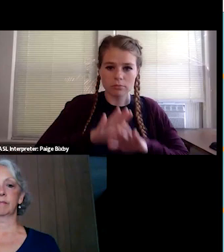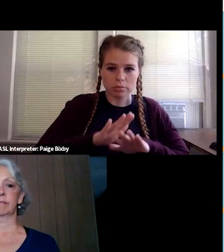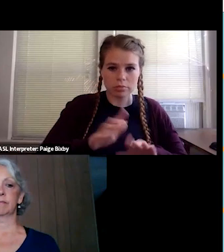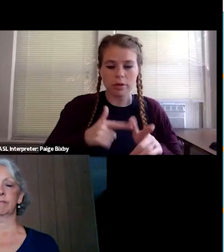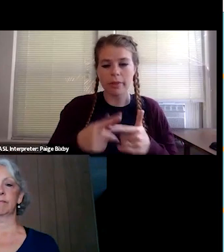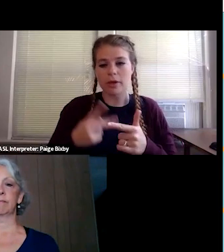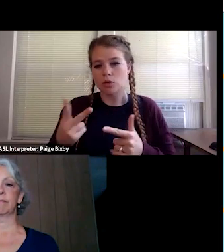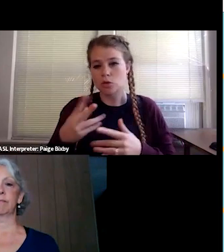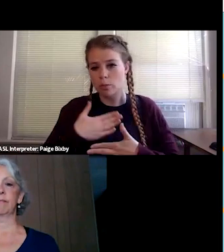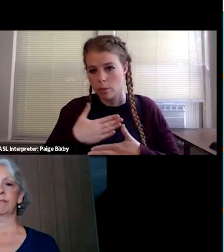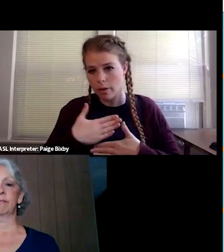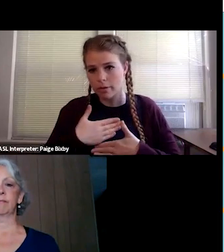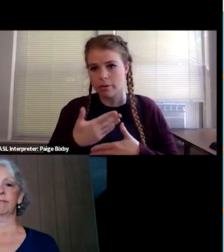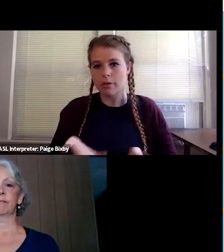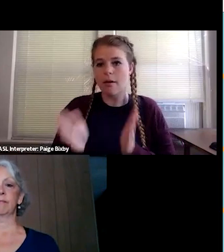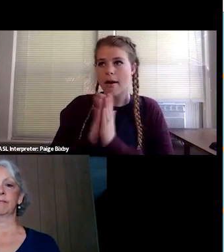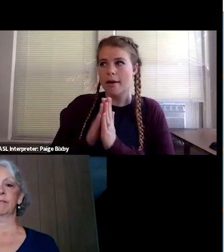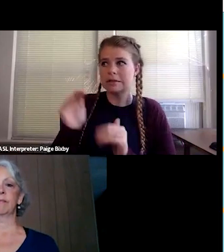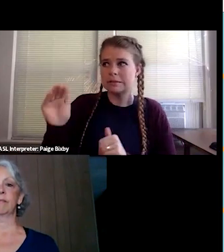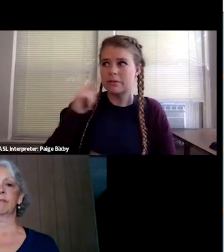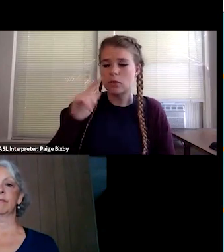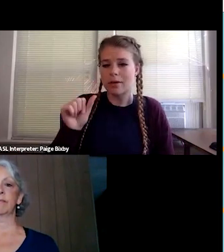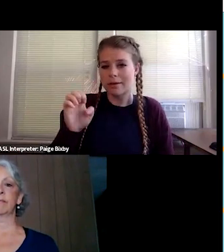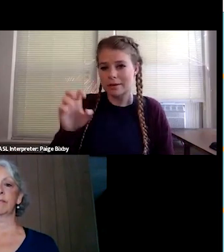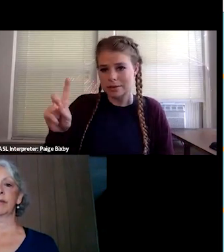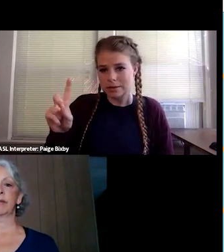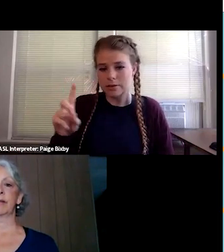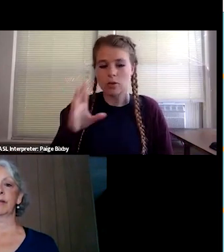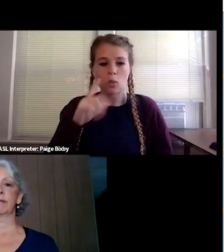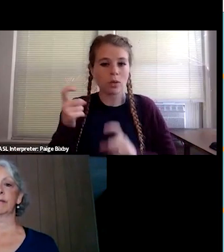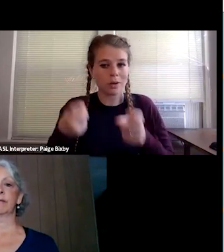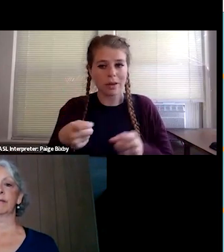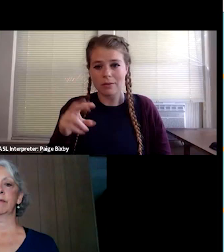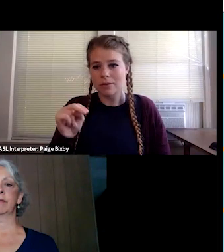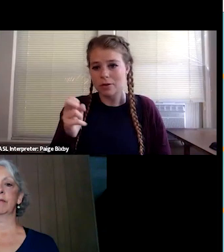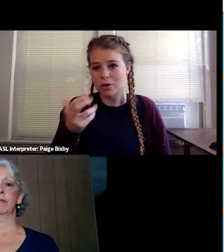asking for somebody to grab that AED. We're gonna give Narcan as soon as it's available.